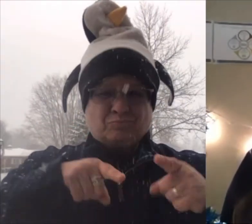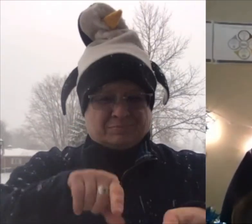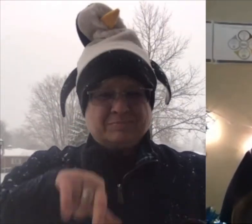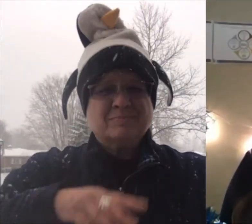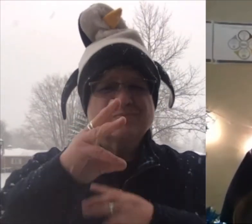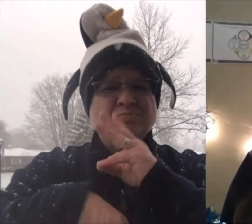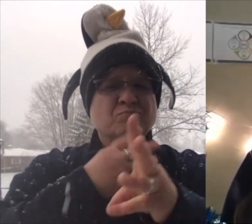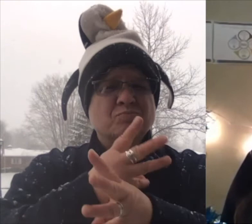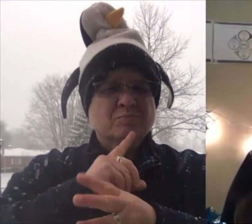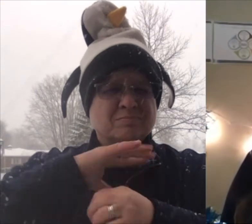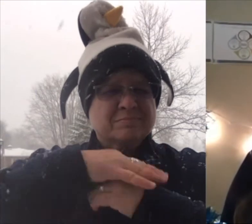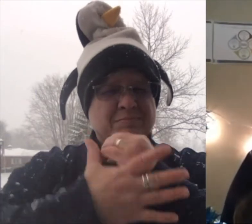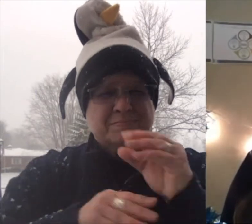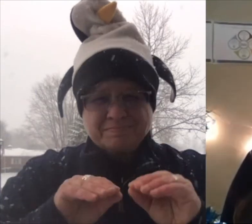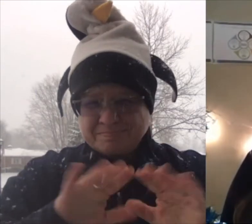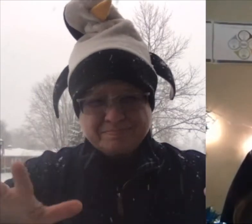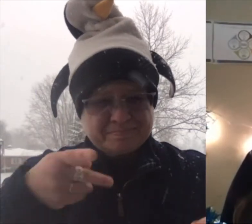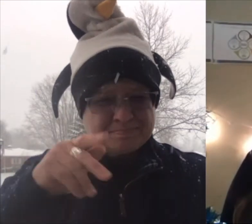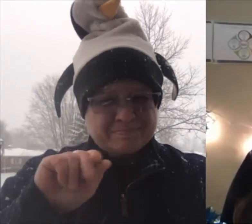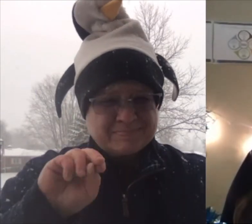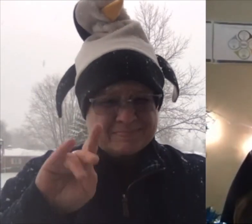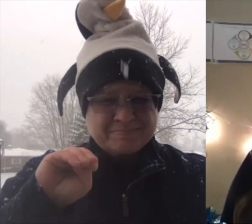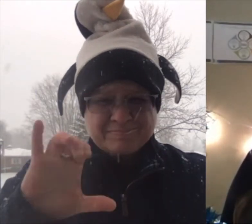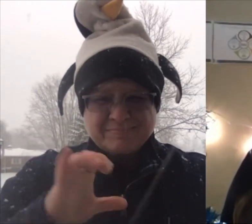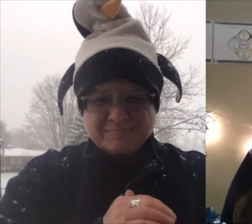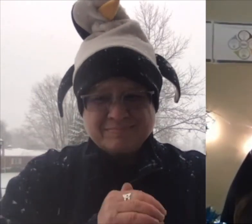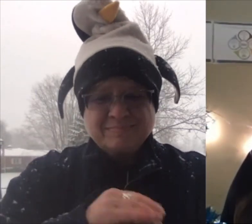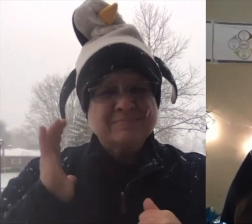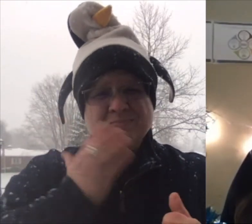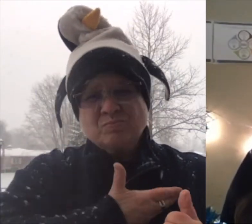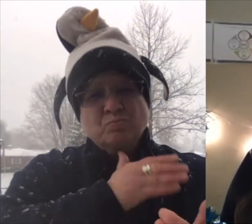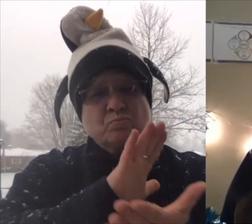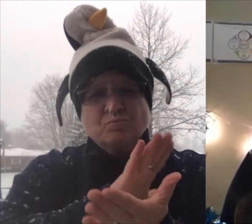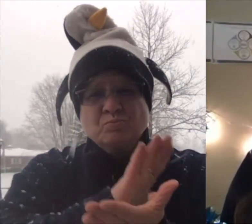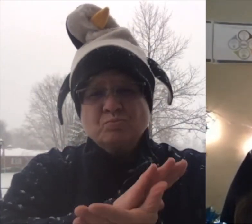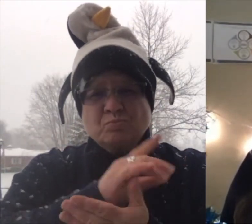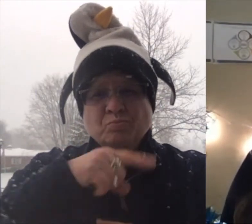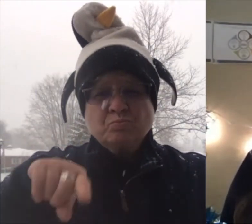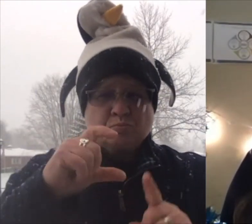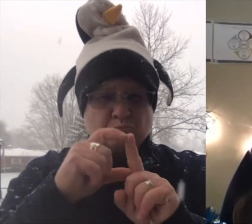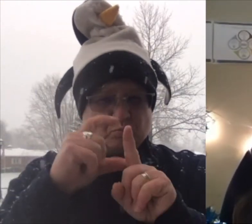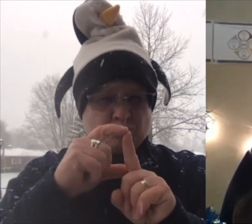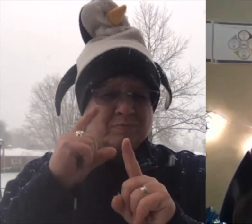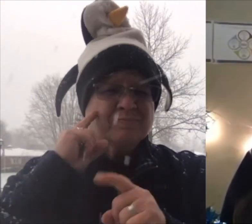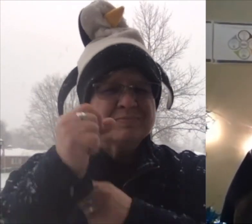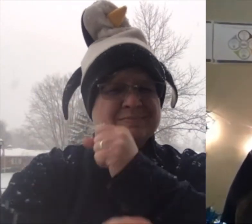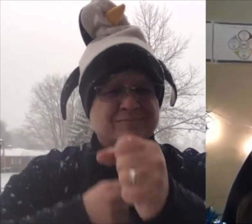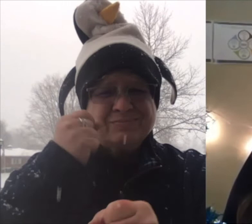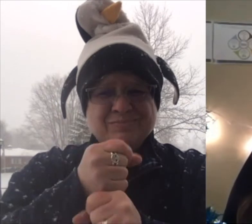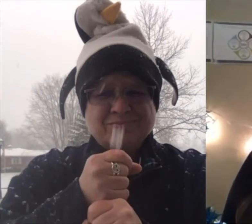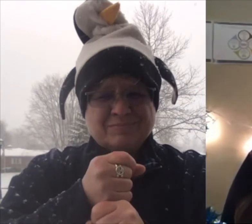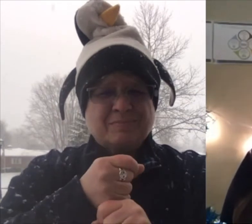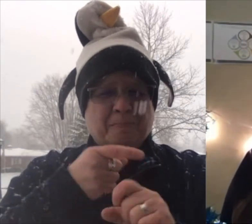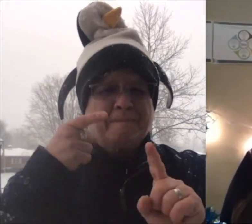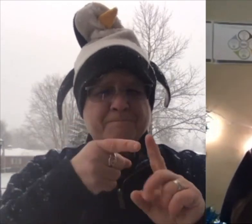is breathe we invite you in your own special way to take a breath and think about loved ones we've